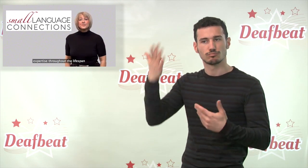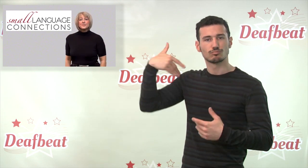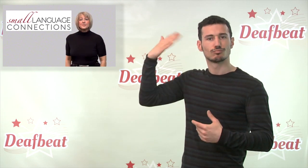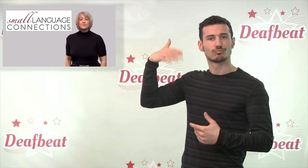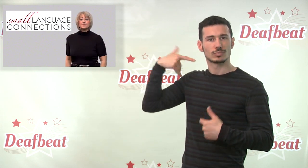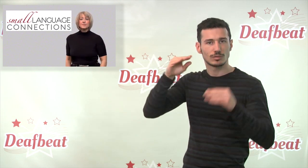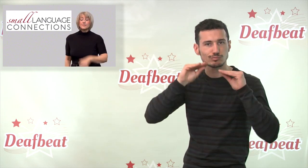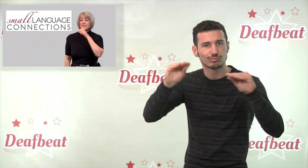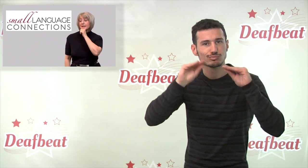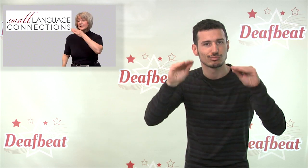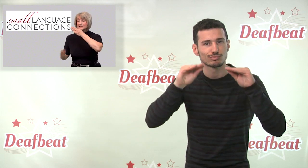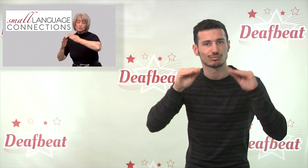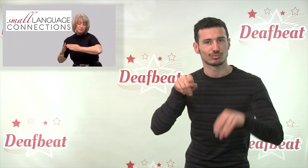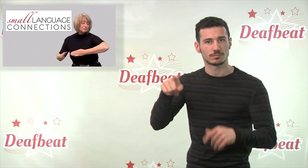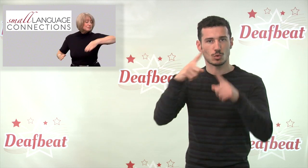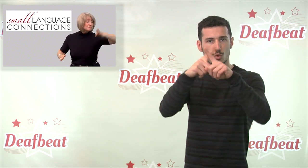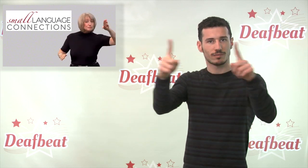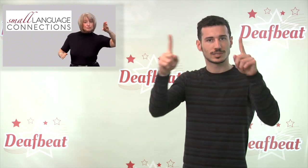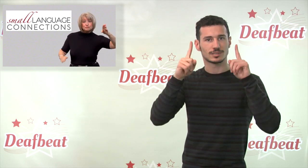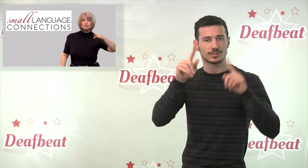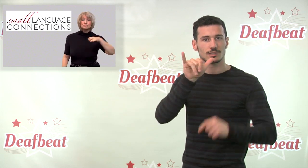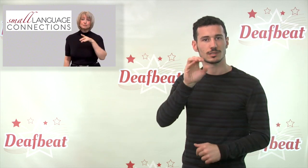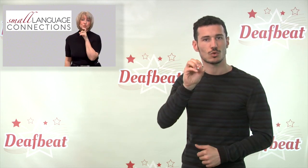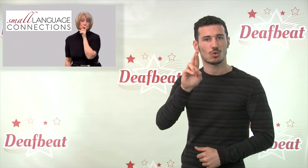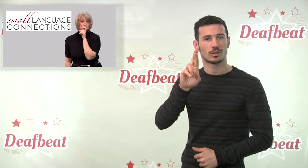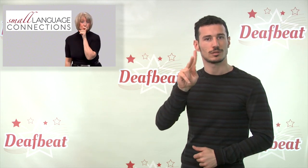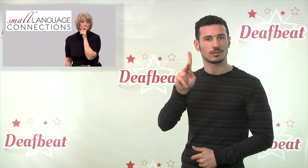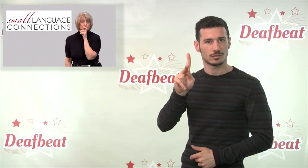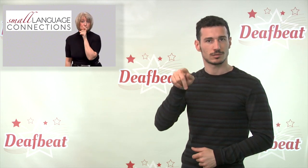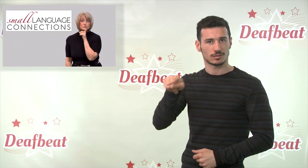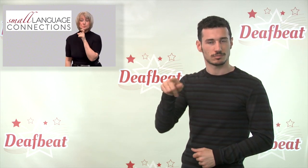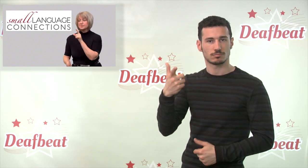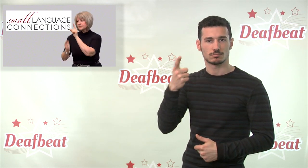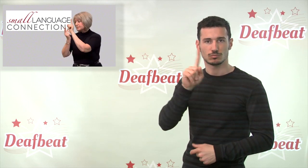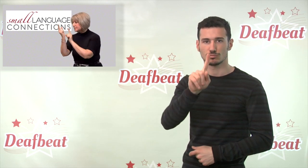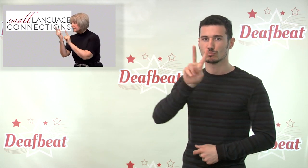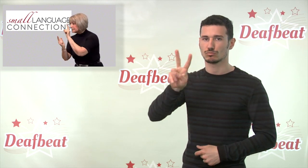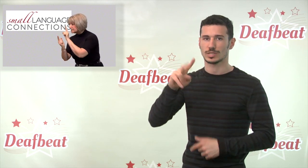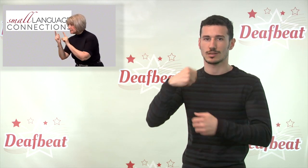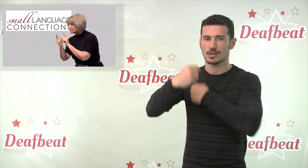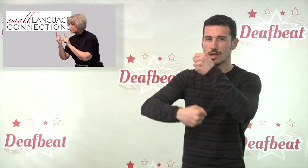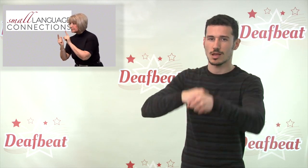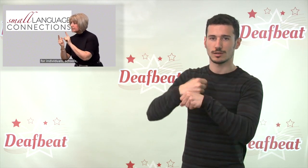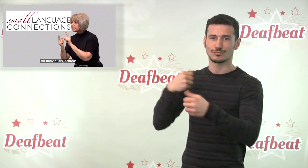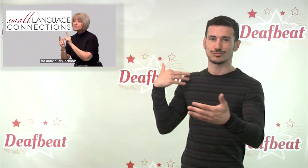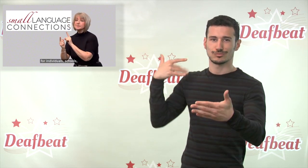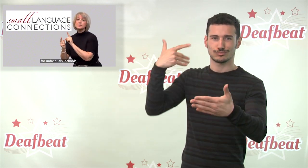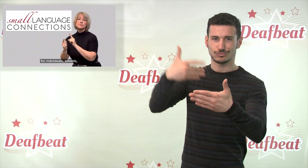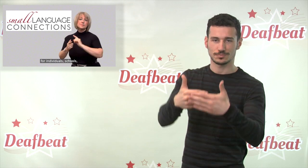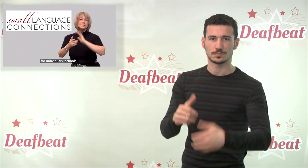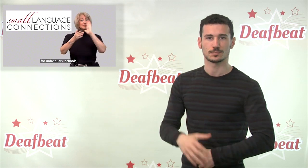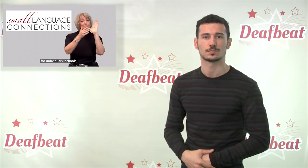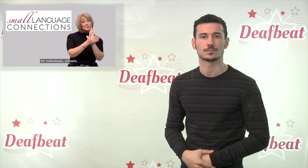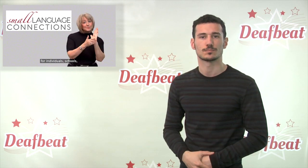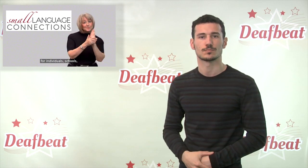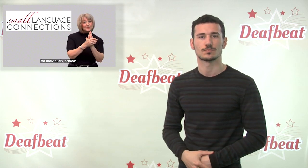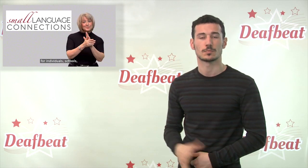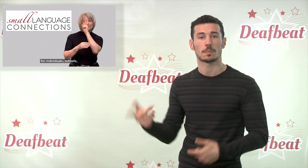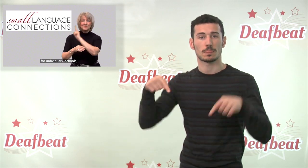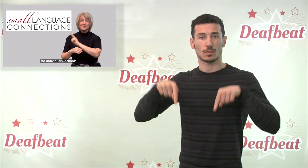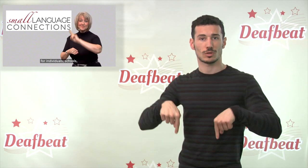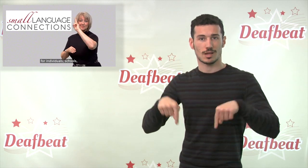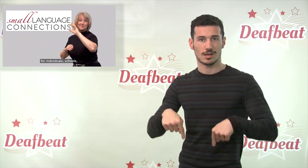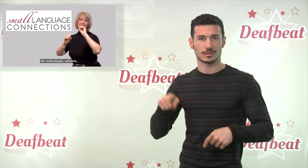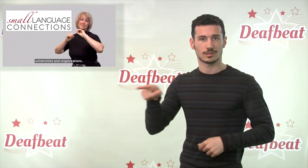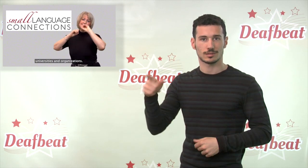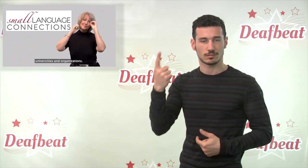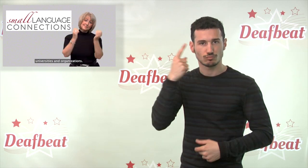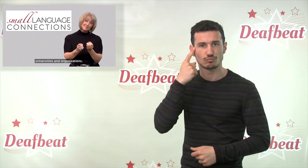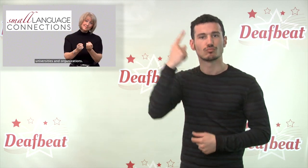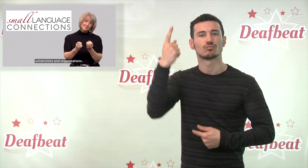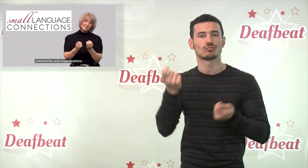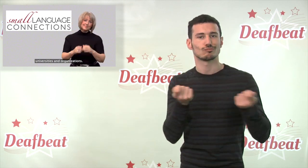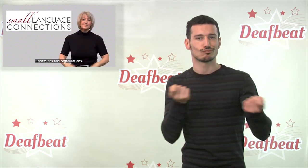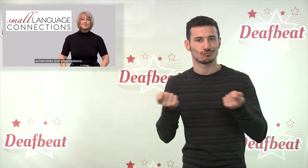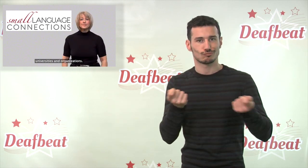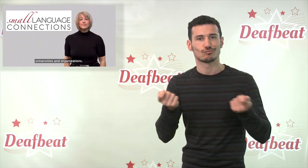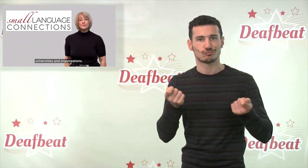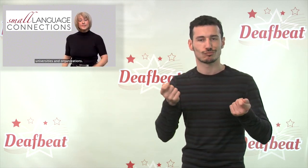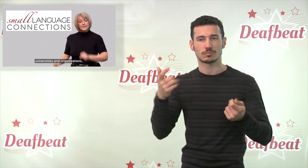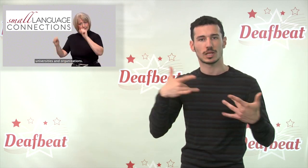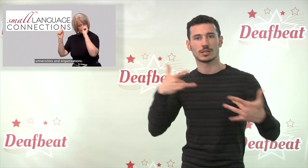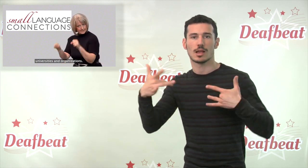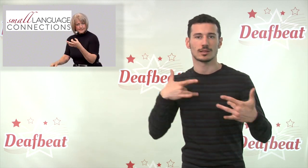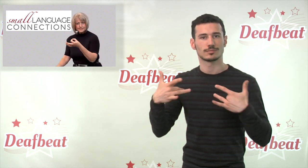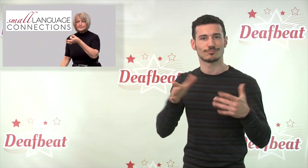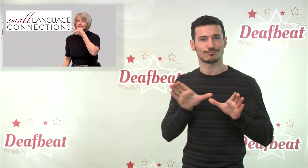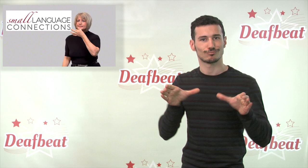York University in Toronto for 12 years. She is currently project manager leading a theatrical production team to